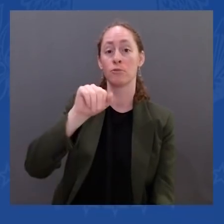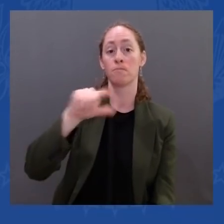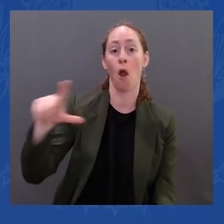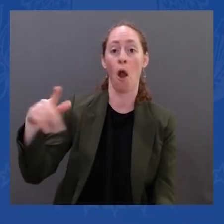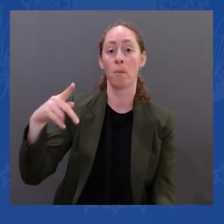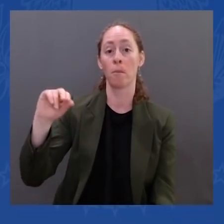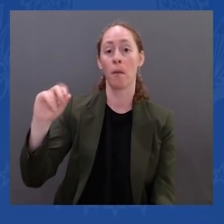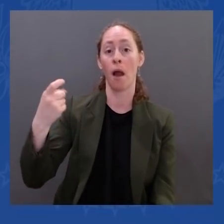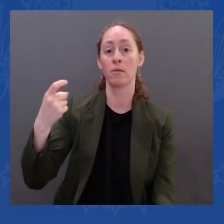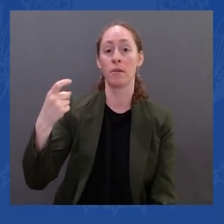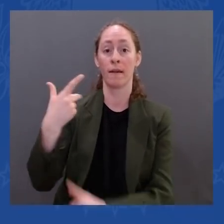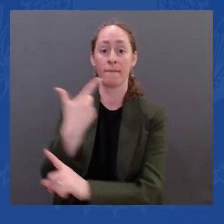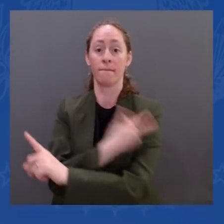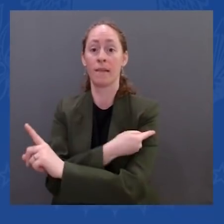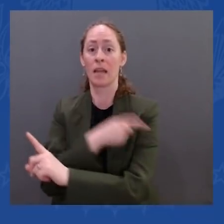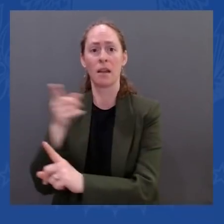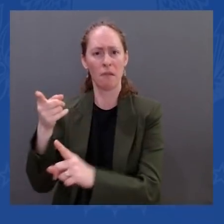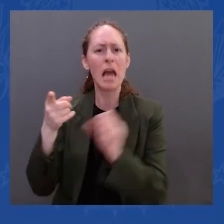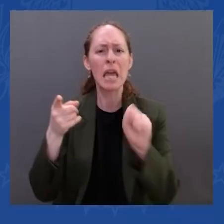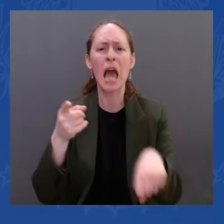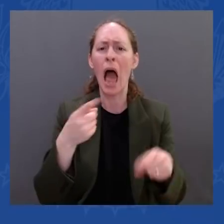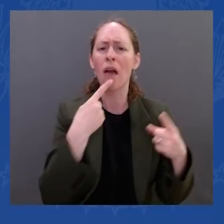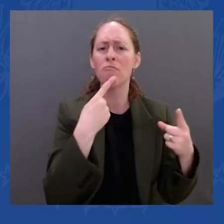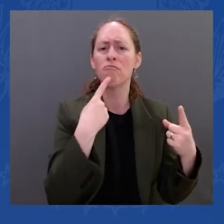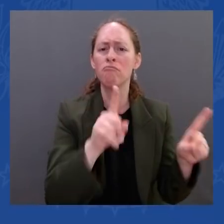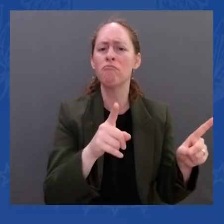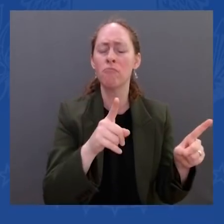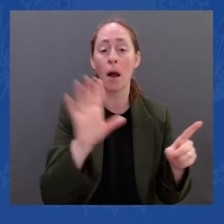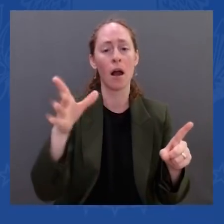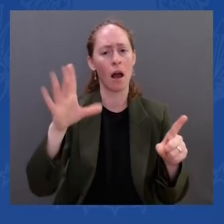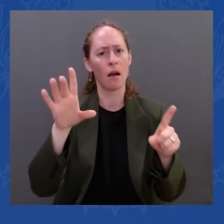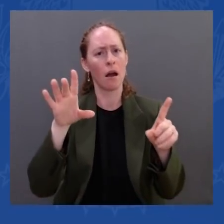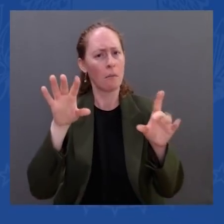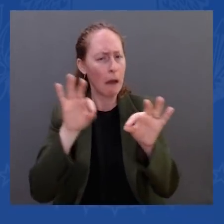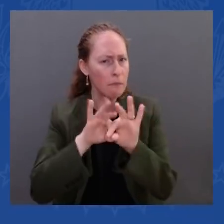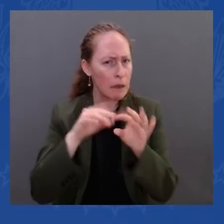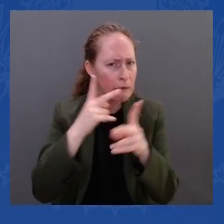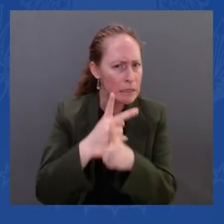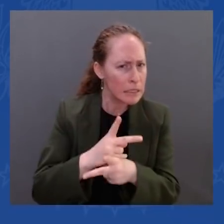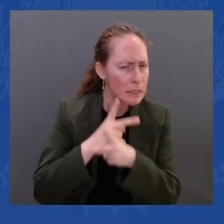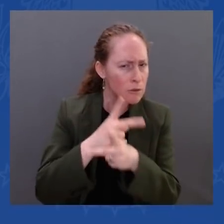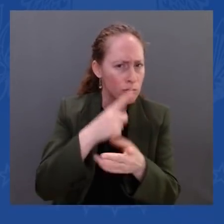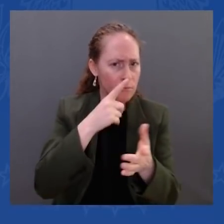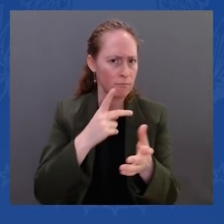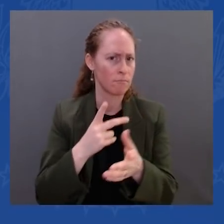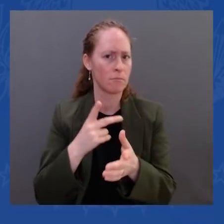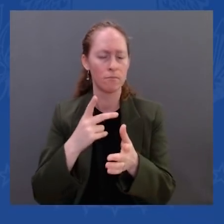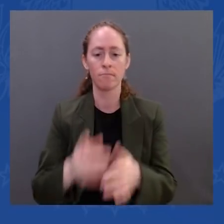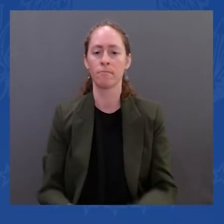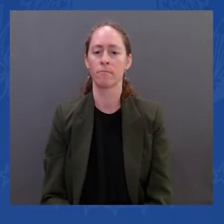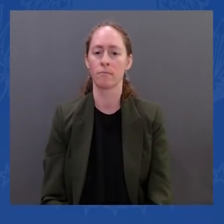has enough smallpox vaccine stockpiled? President Biden: I think we do have enough to deal with the likelihood of the problem.